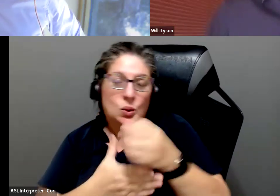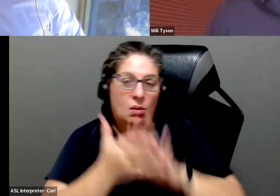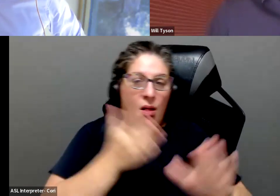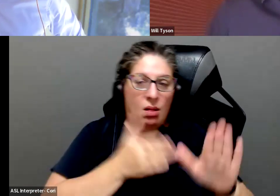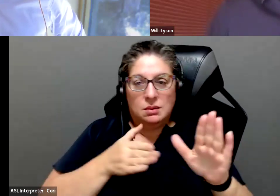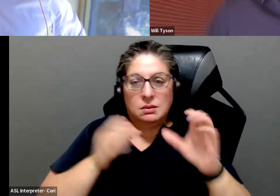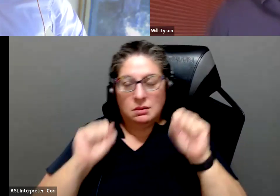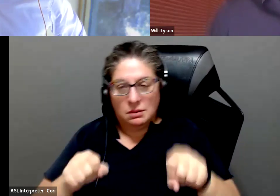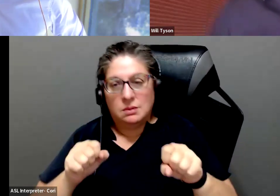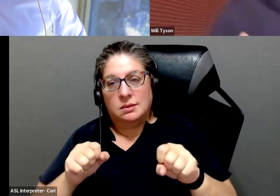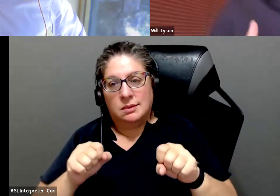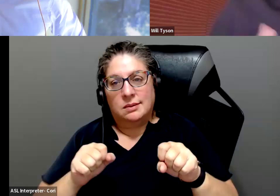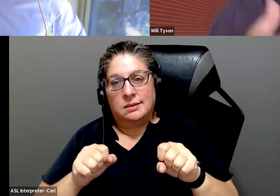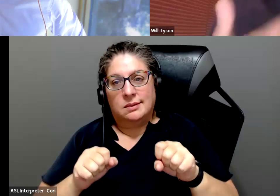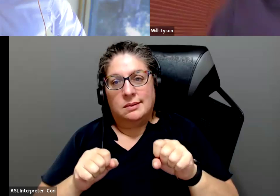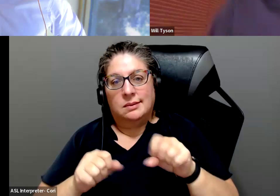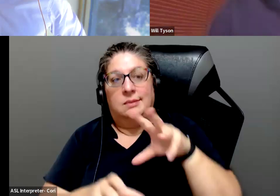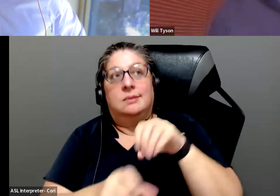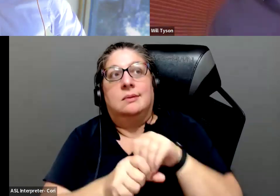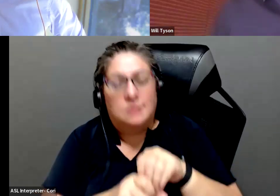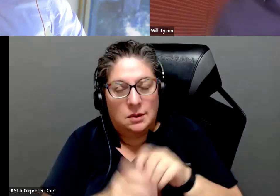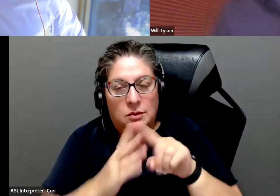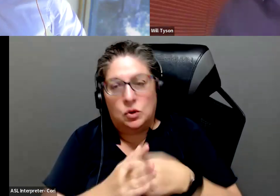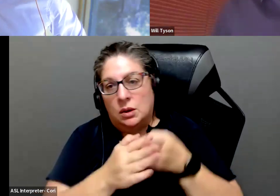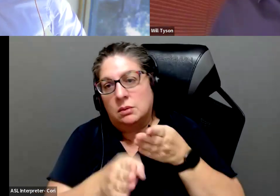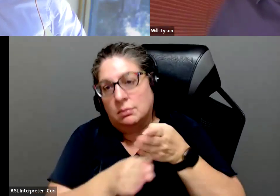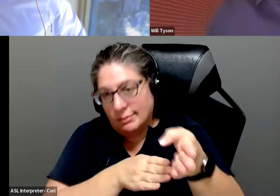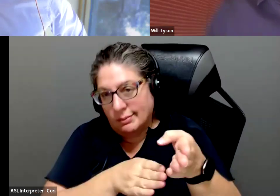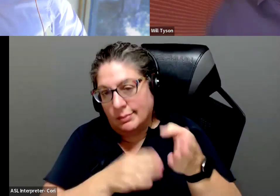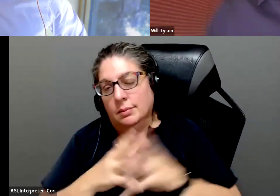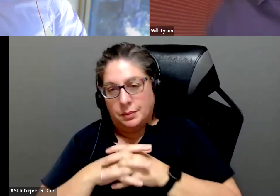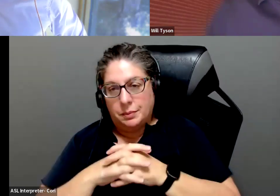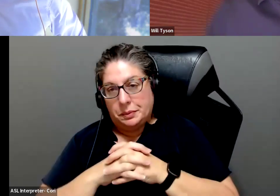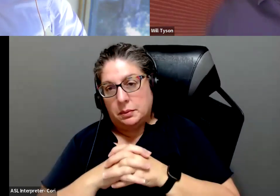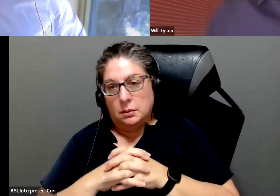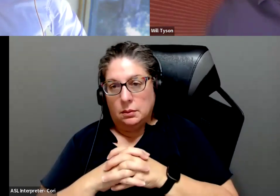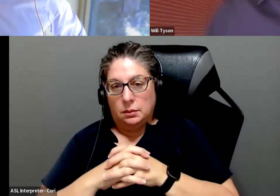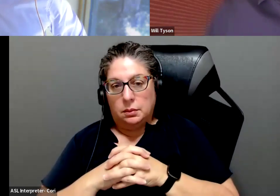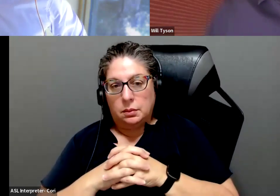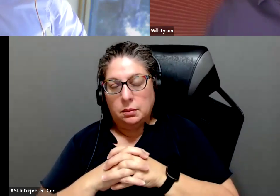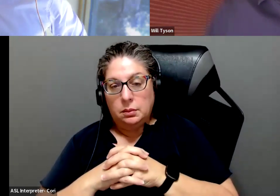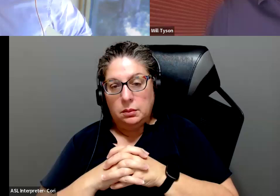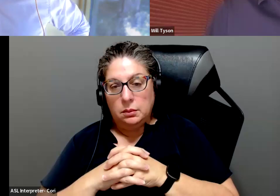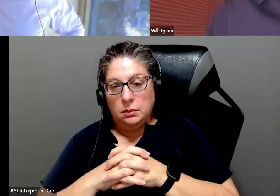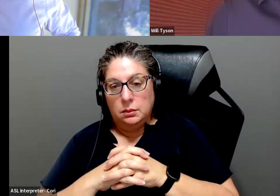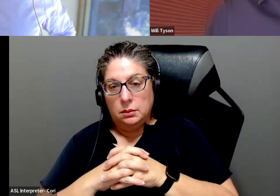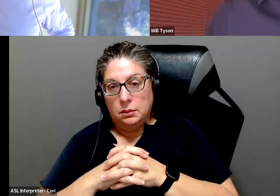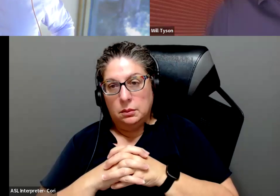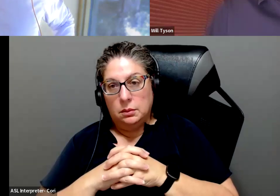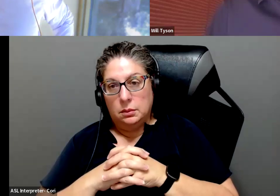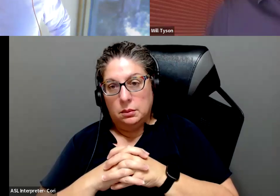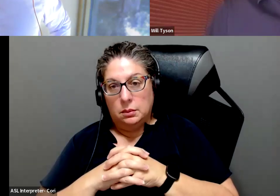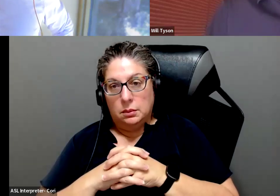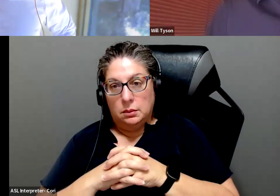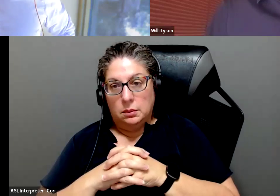order to get a foot in and actually start their careers.